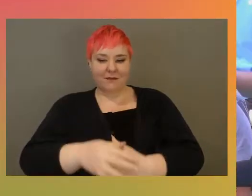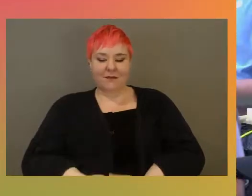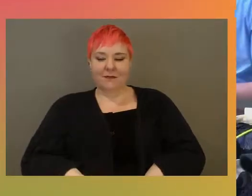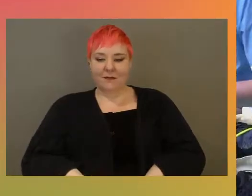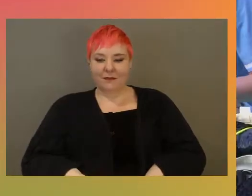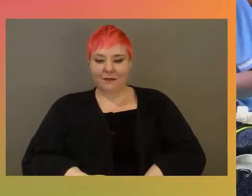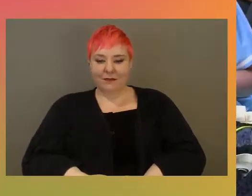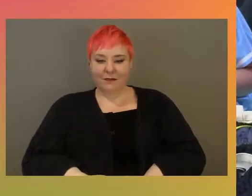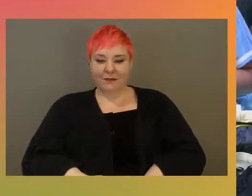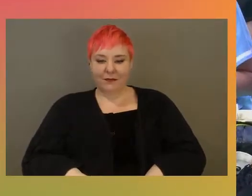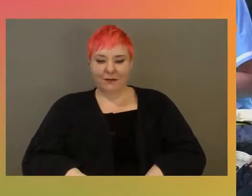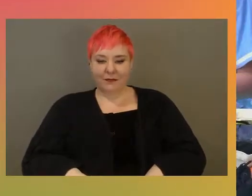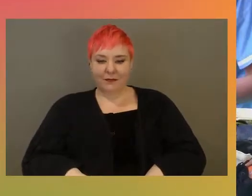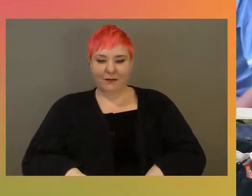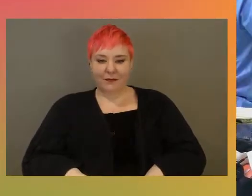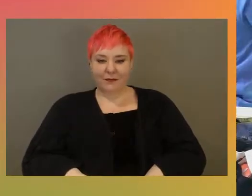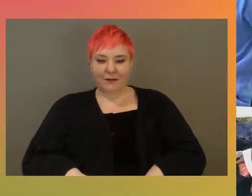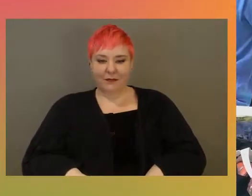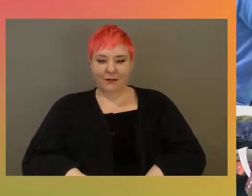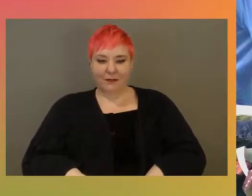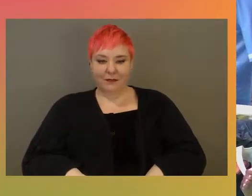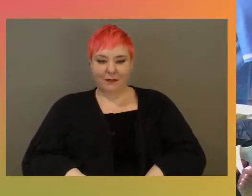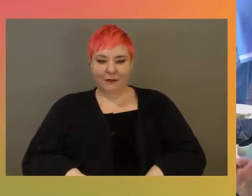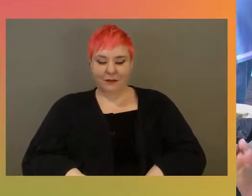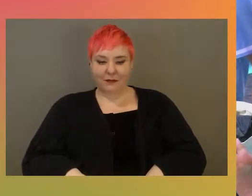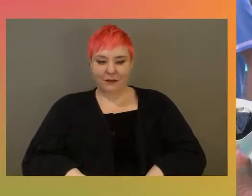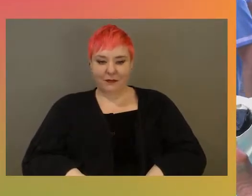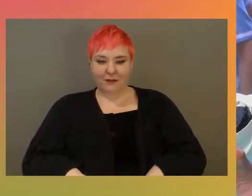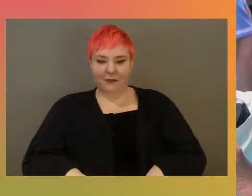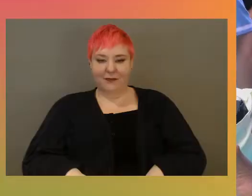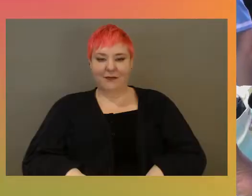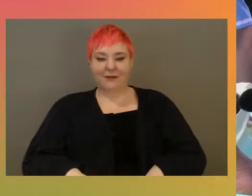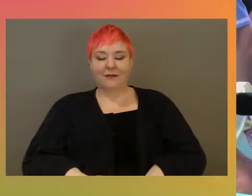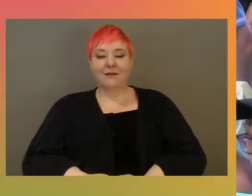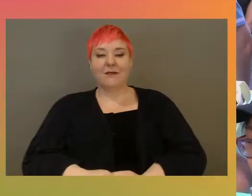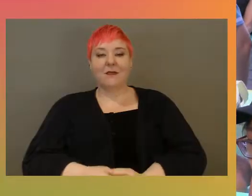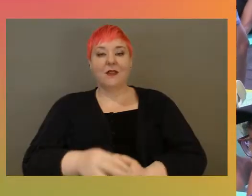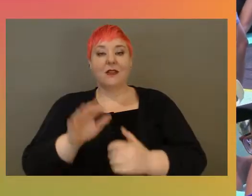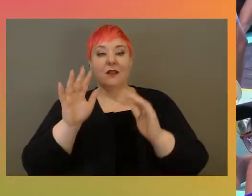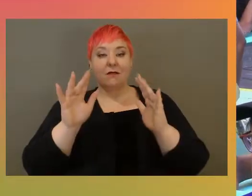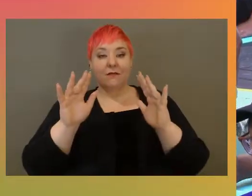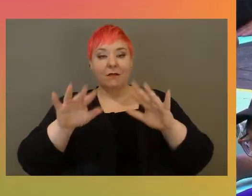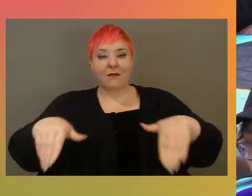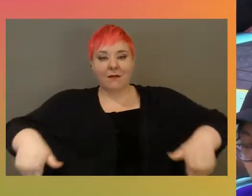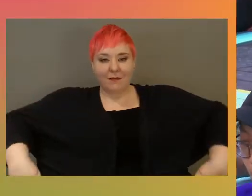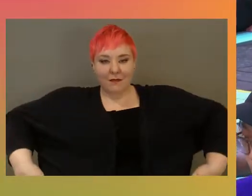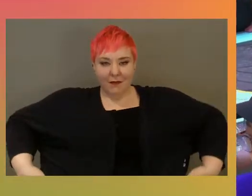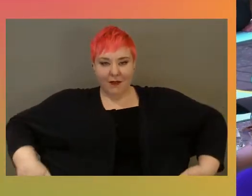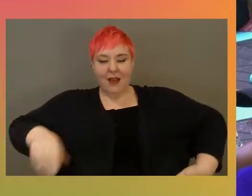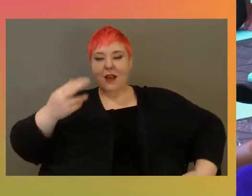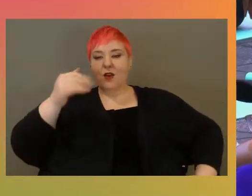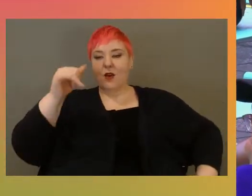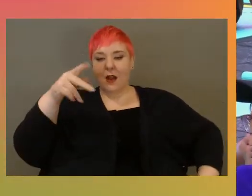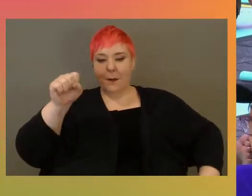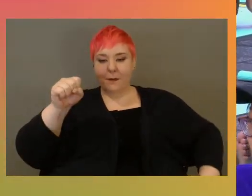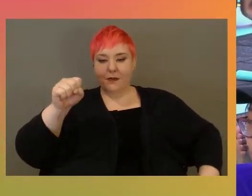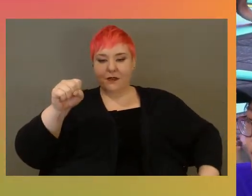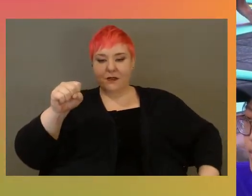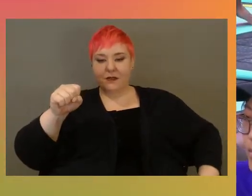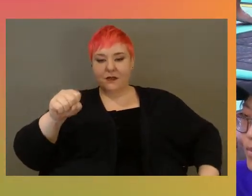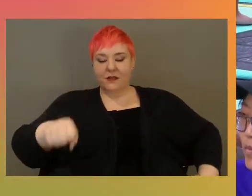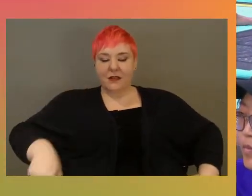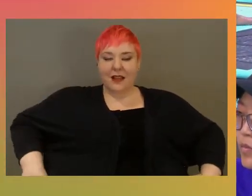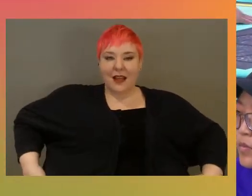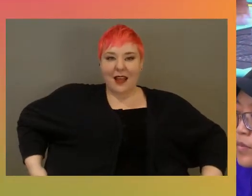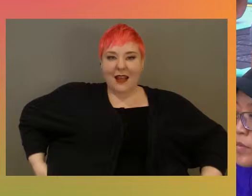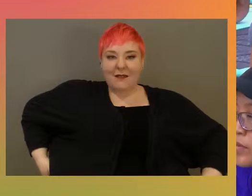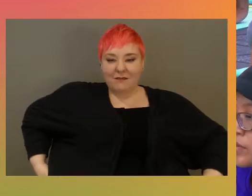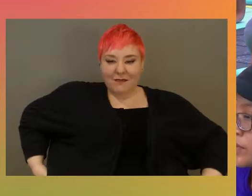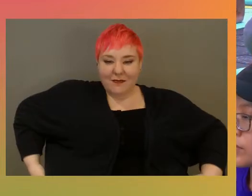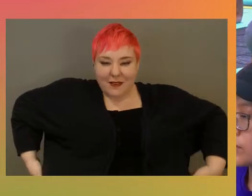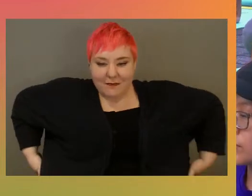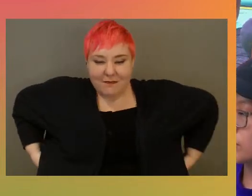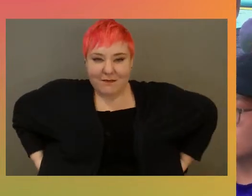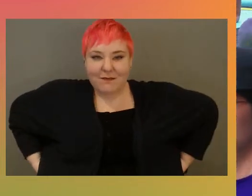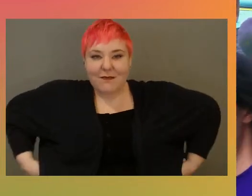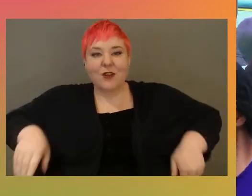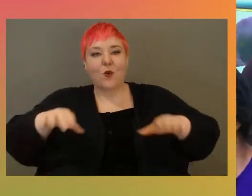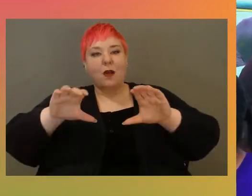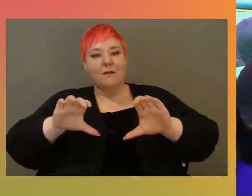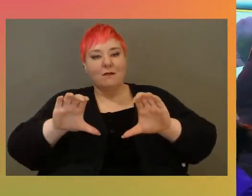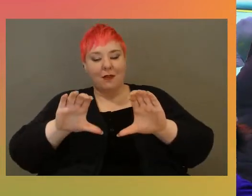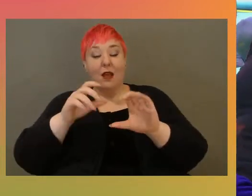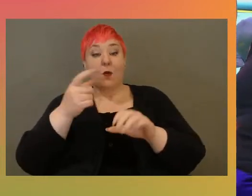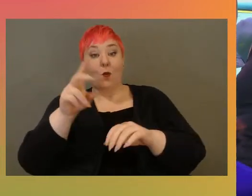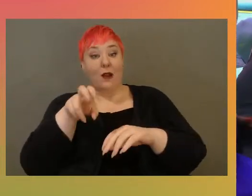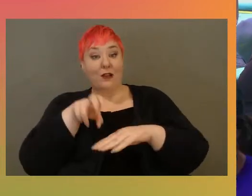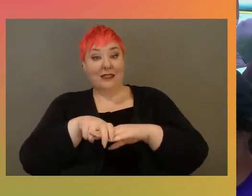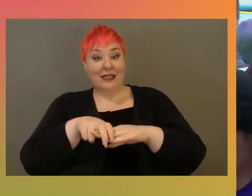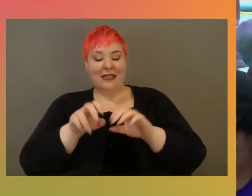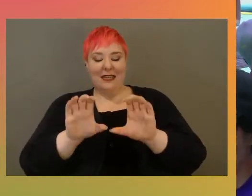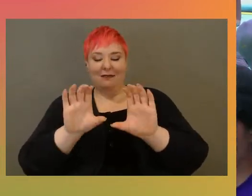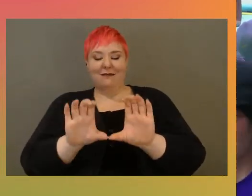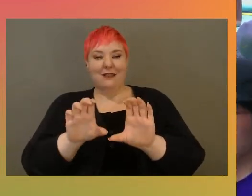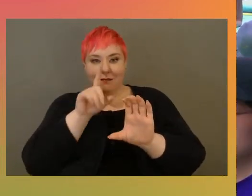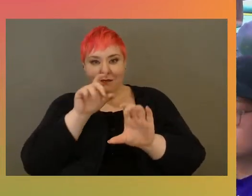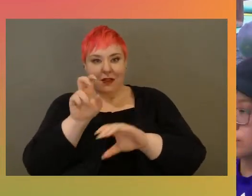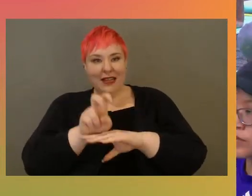OPEN, AND STRAIGHTEN YOUR LEGS.